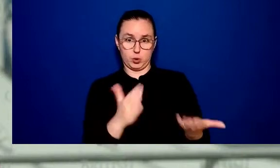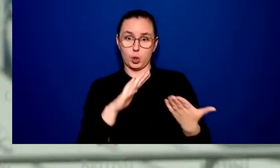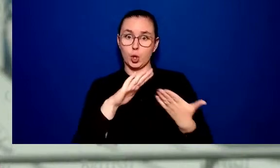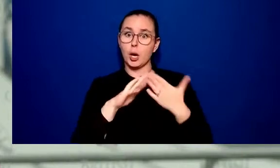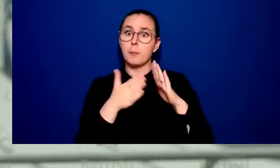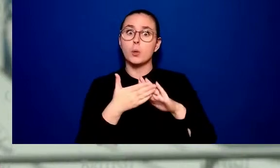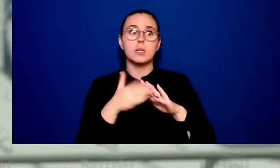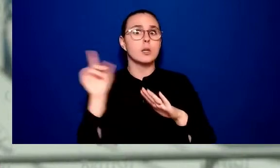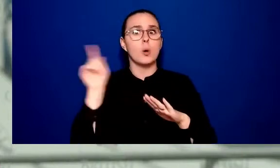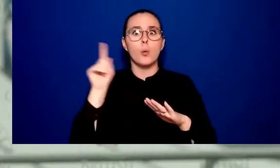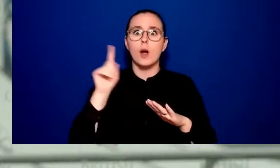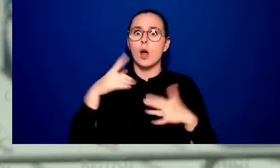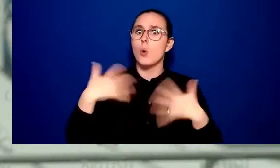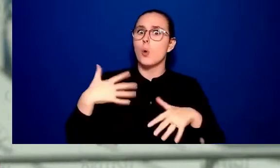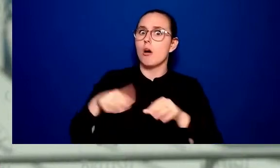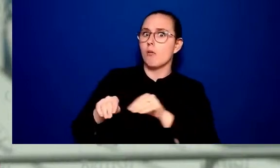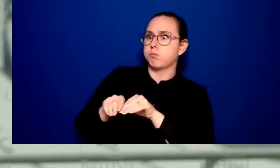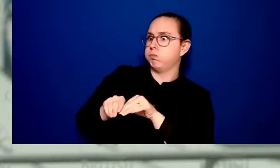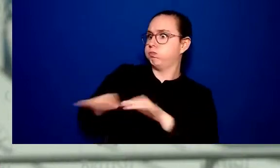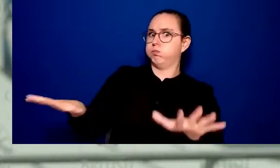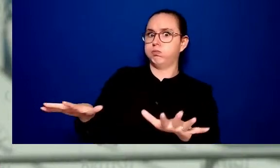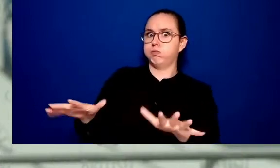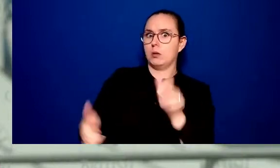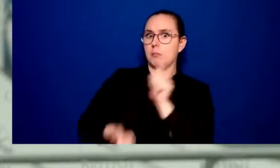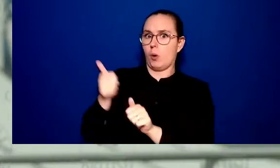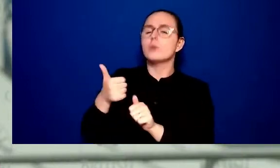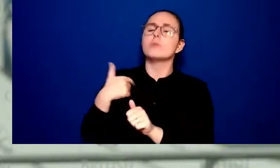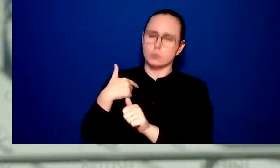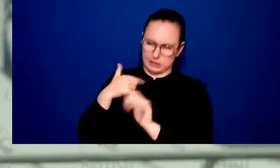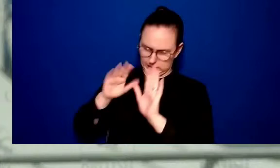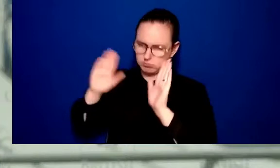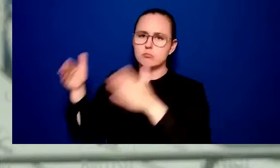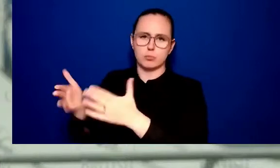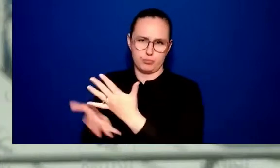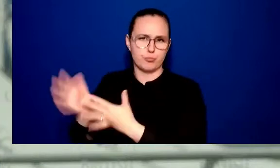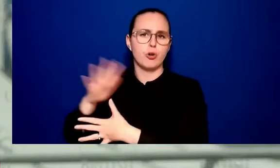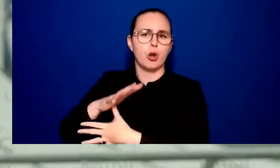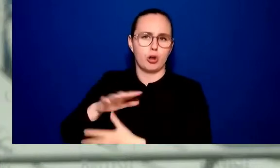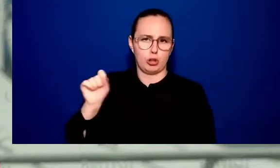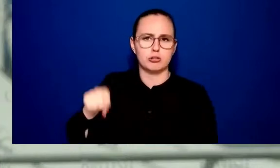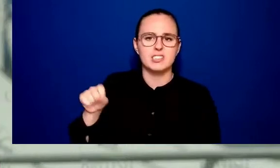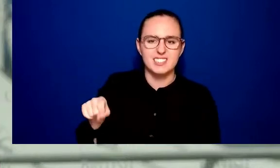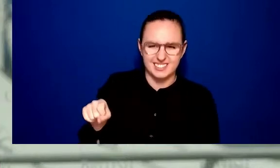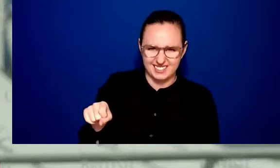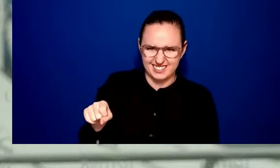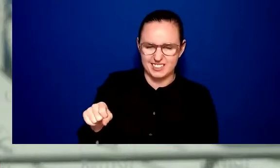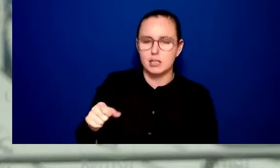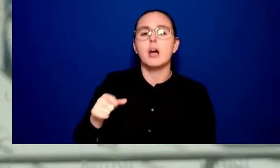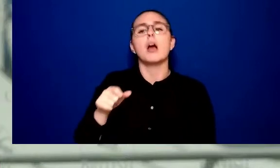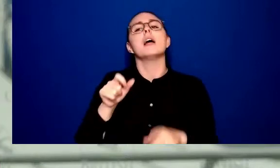That will be important, but we're trying to do a broad based approach across the province to make sure access is